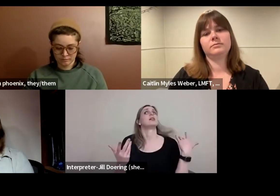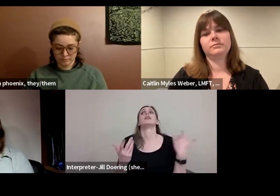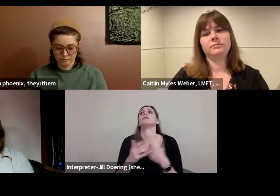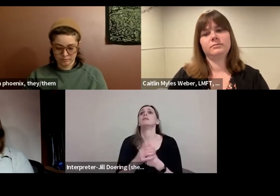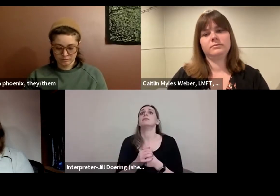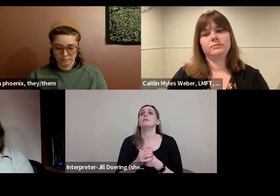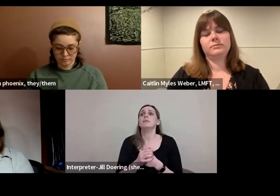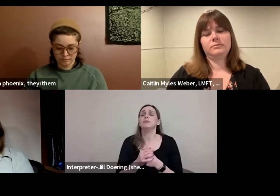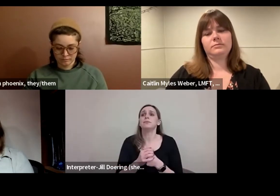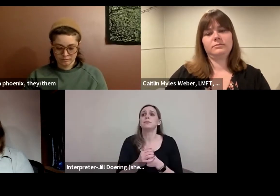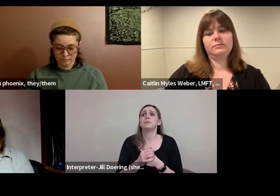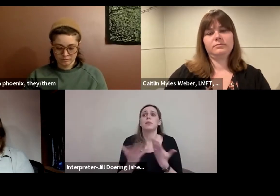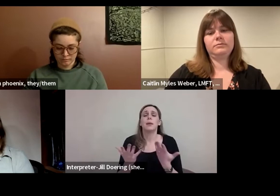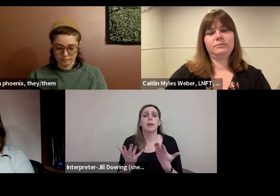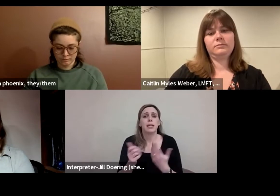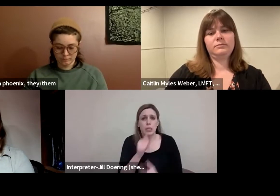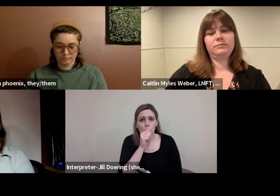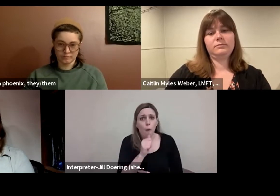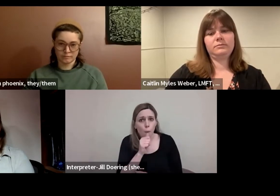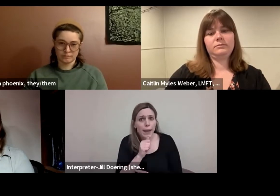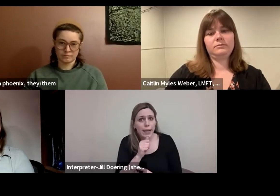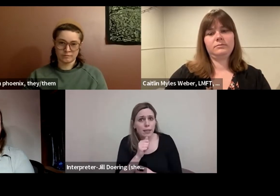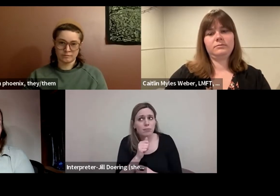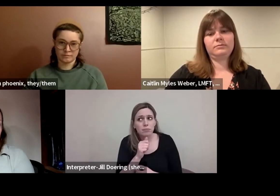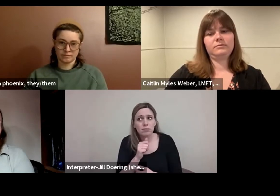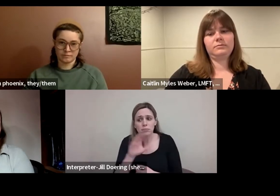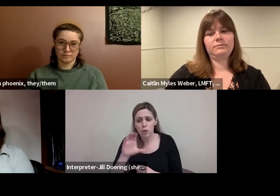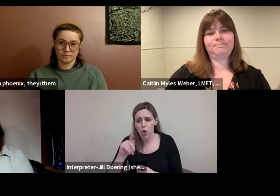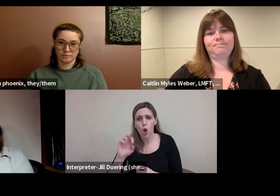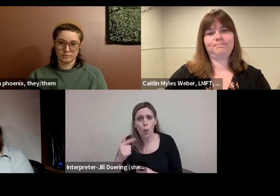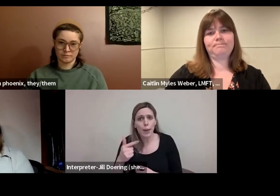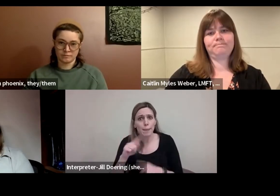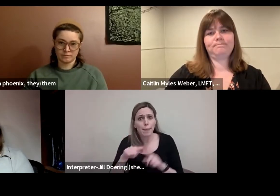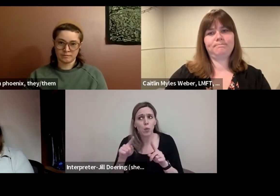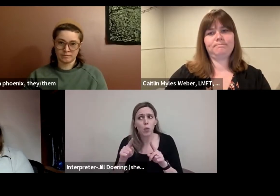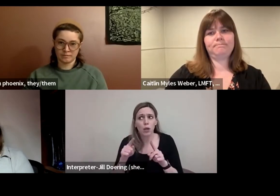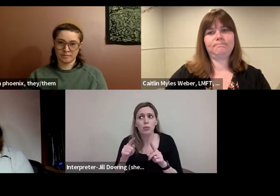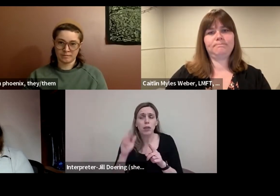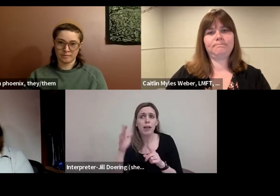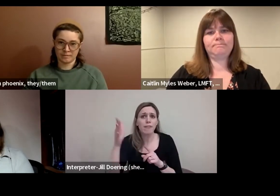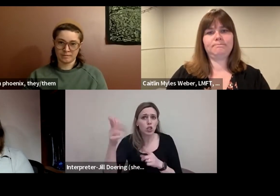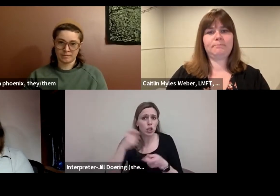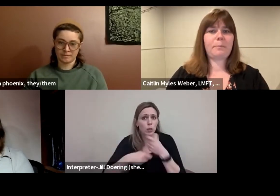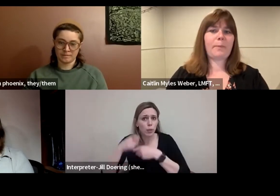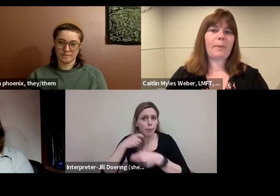and we will hopefully, eventually replace it. But until you do, I've had a client show up drunk